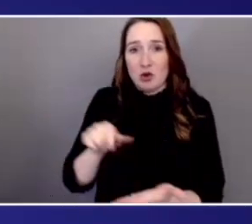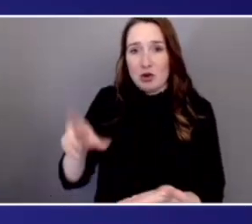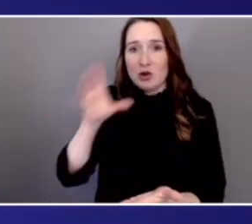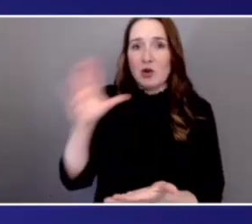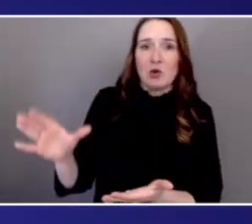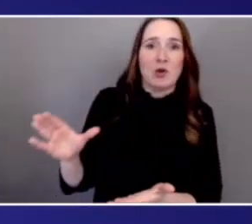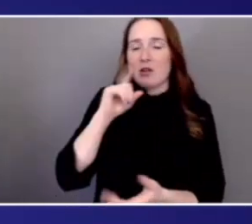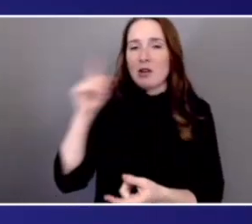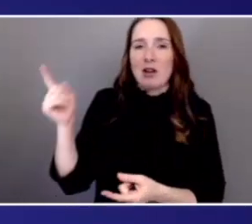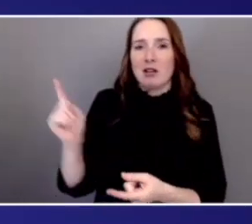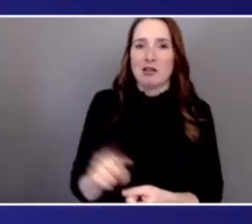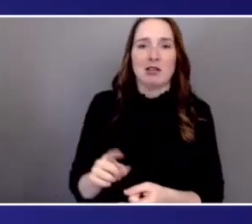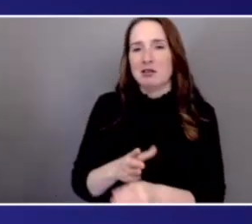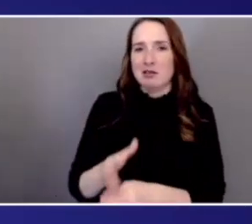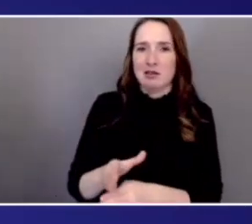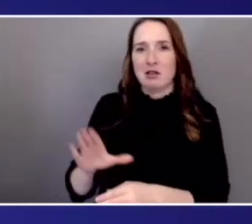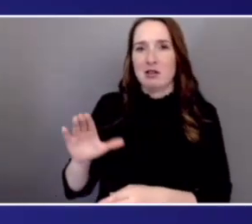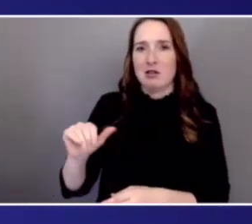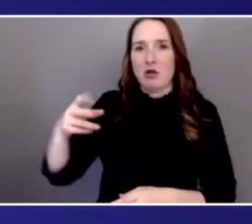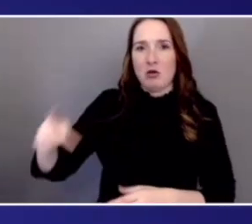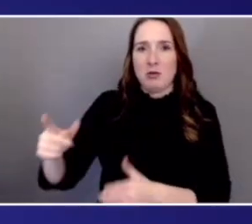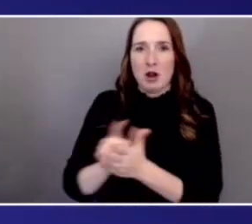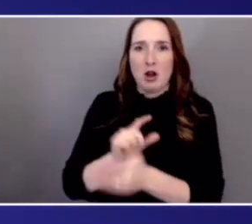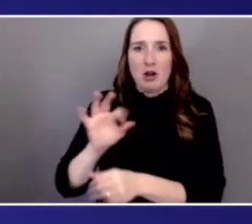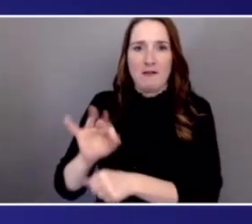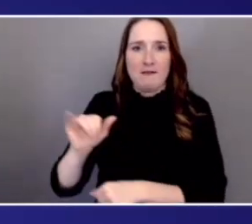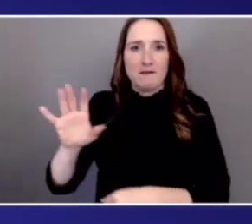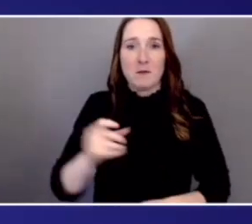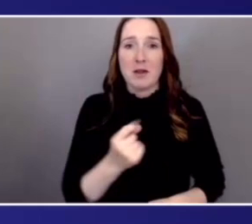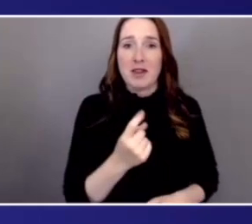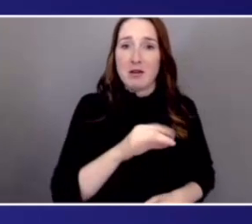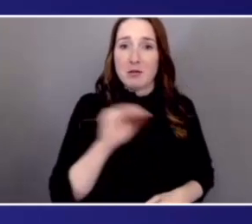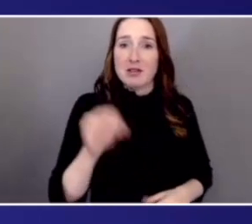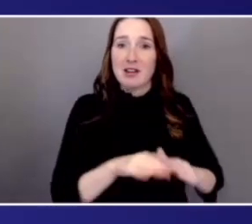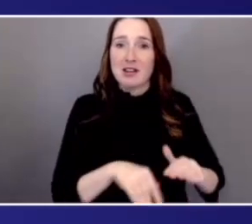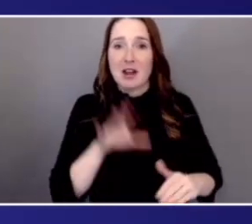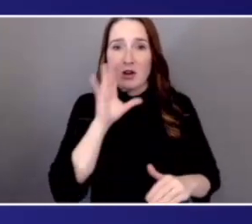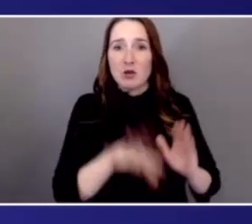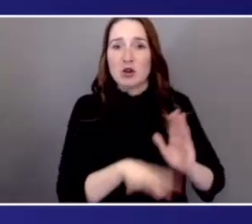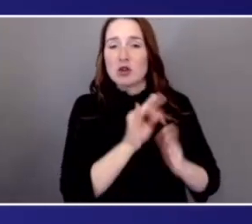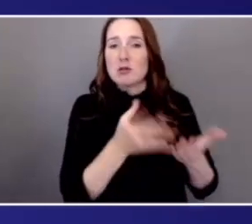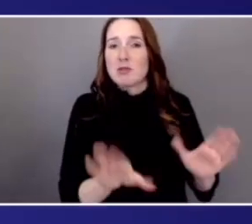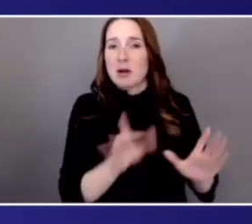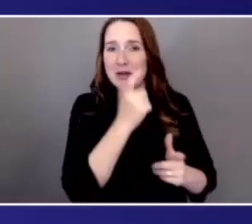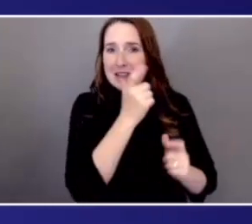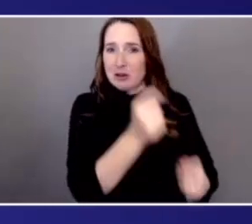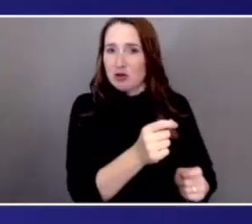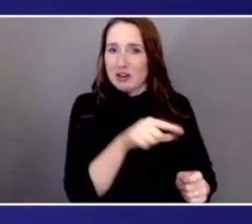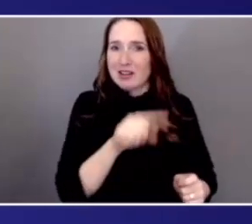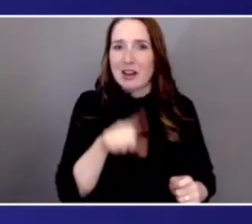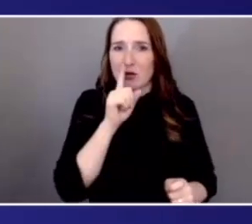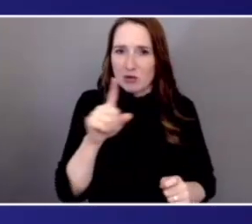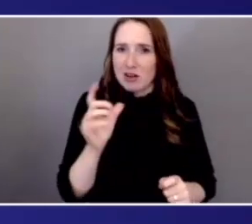Less than 11% of my law school would choose public interest. That number will only plummet further if you take away IDR and PSLS.